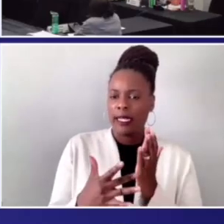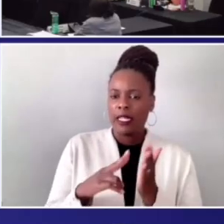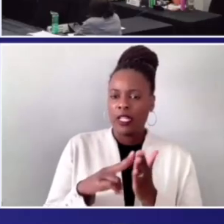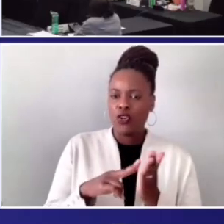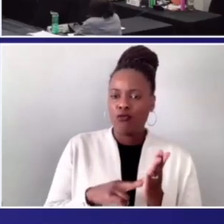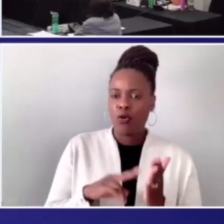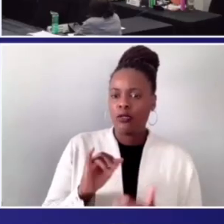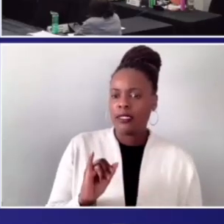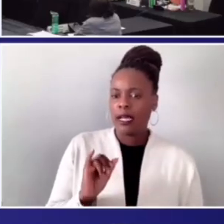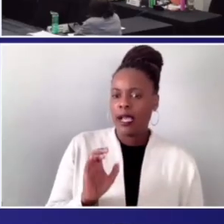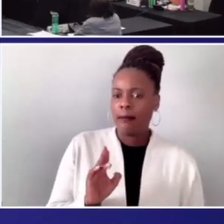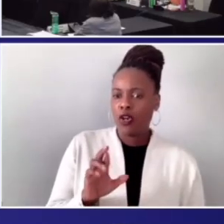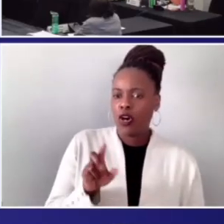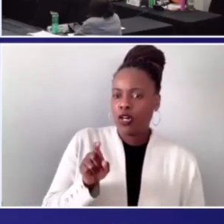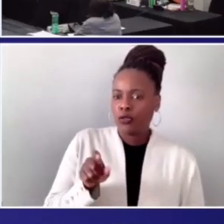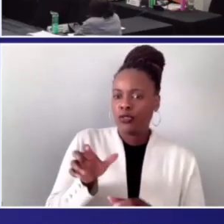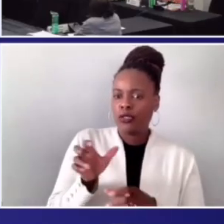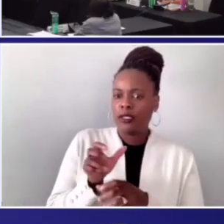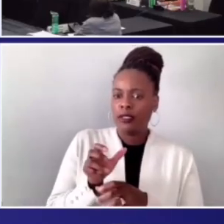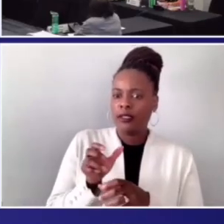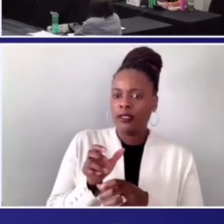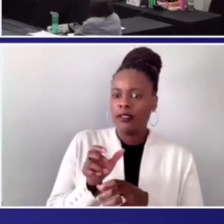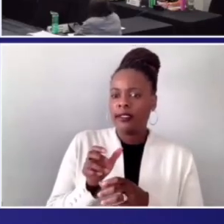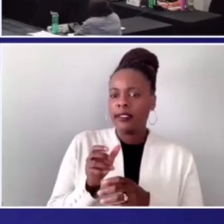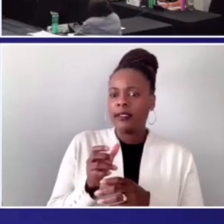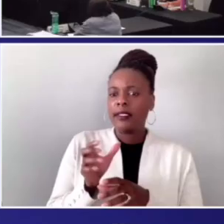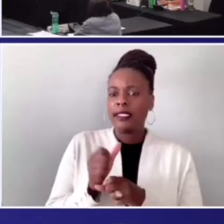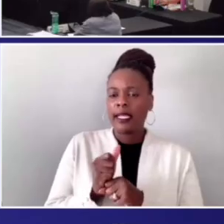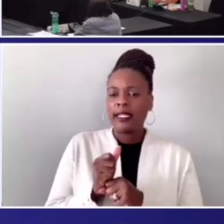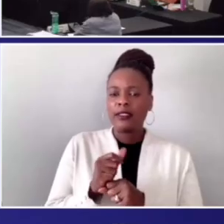That is correct. that was unchanged. Yes. That is not changed. Thank you.